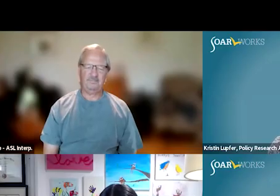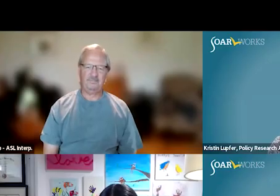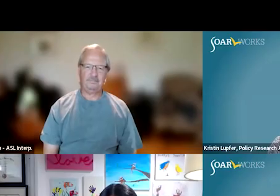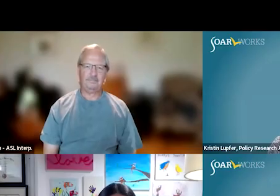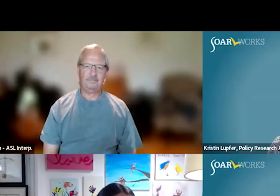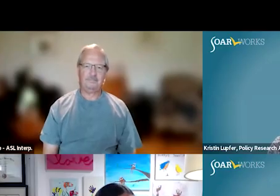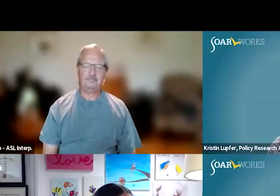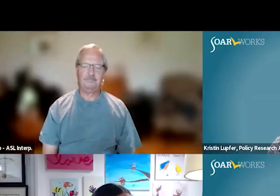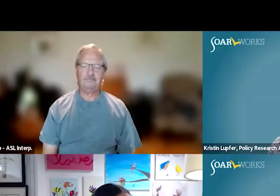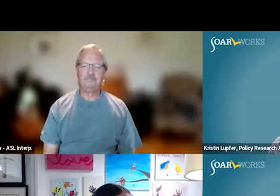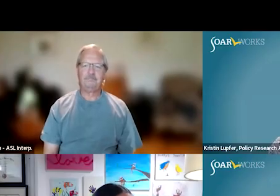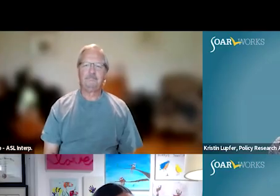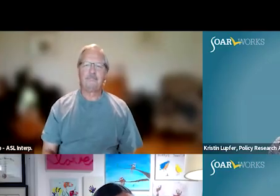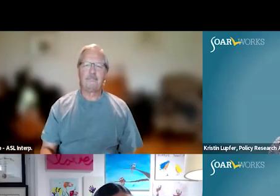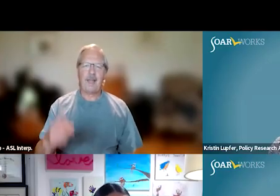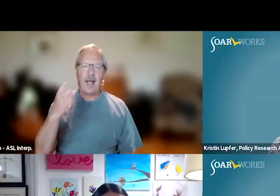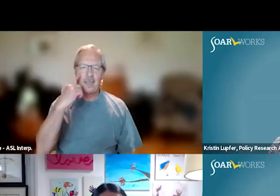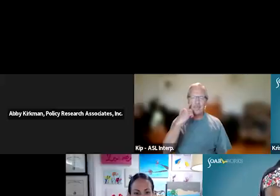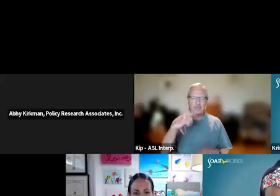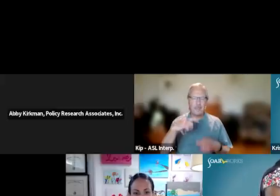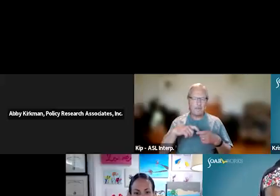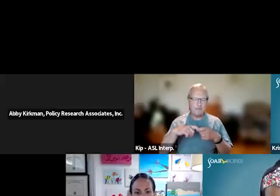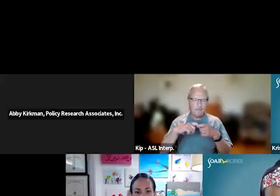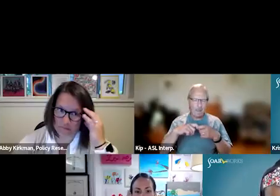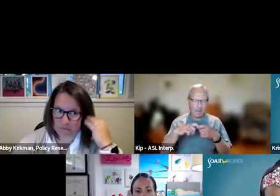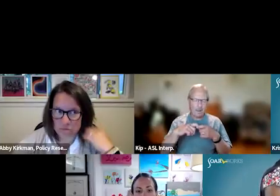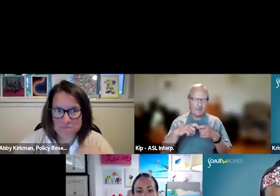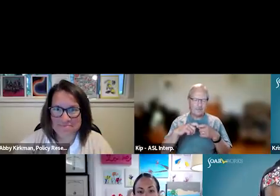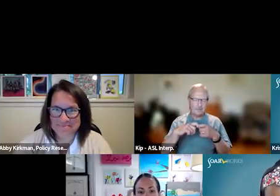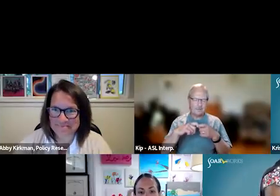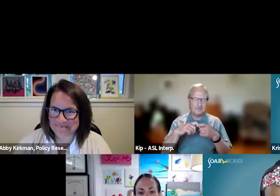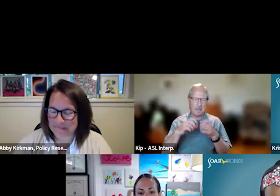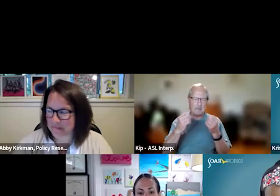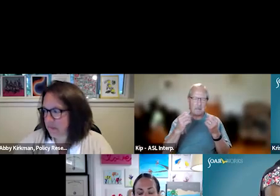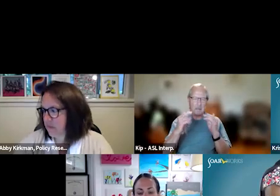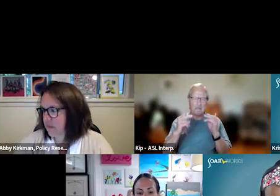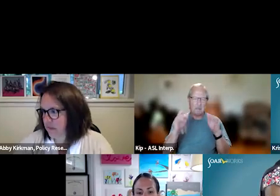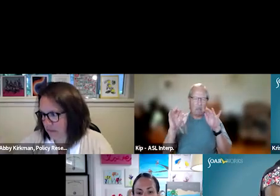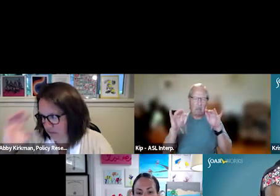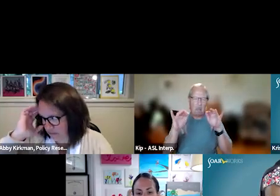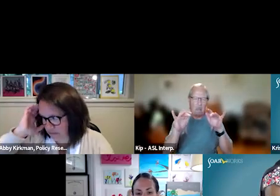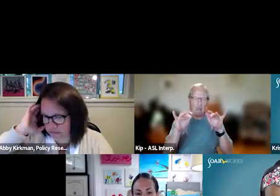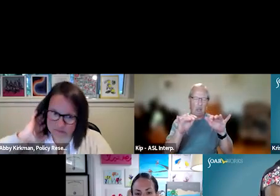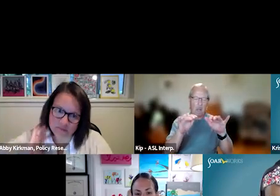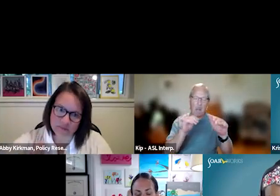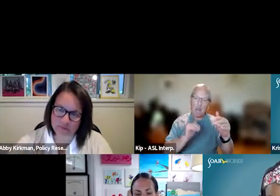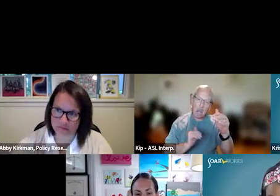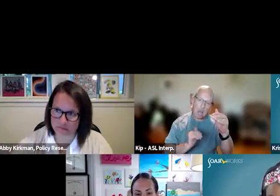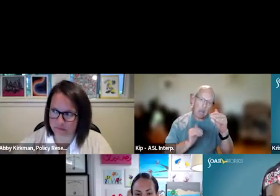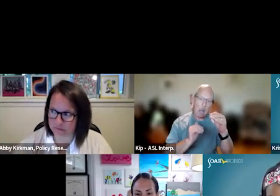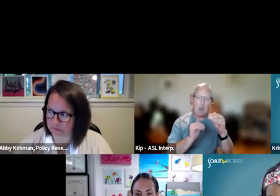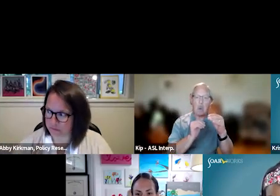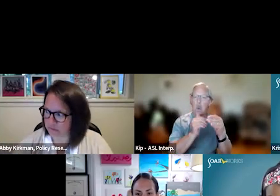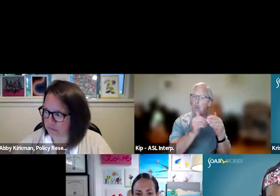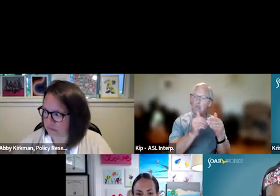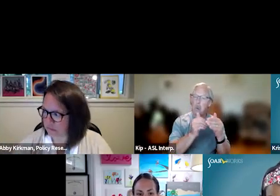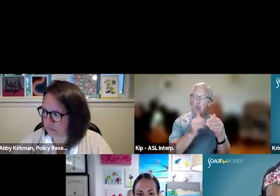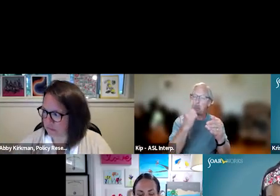All right. I think that pause got us to a critical mass. We're nearing 1,000 attendees. So I think we're almost there.